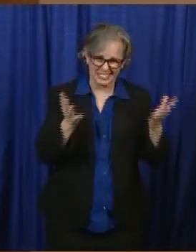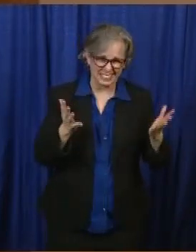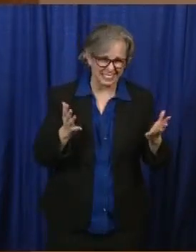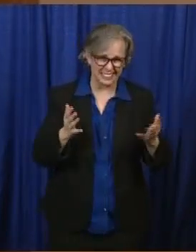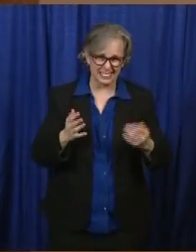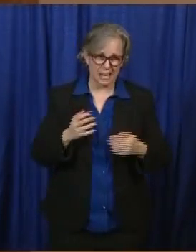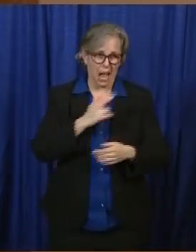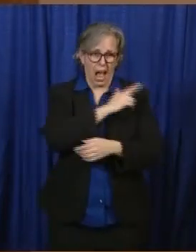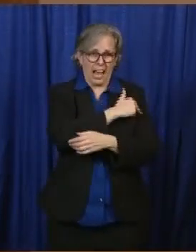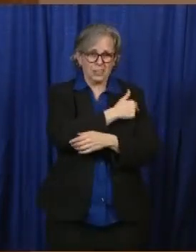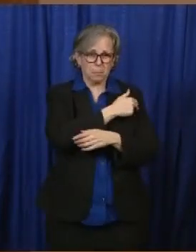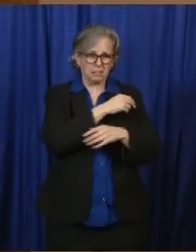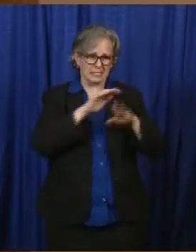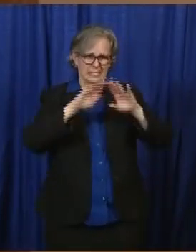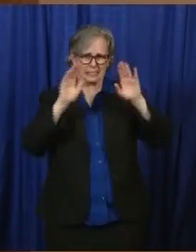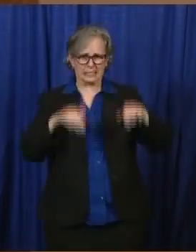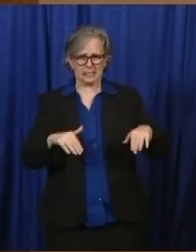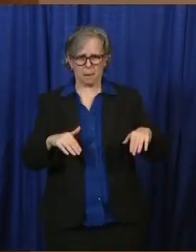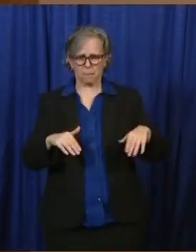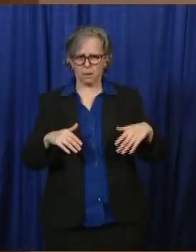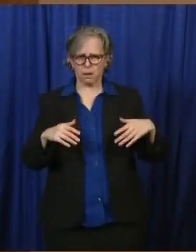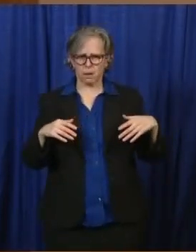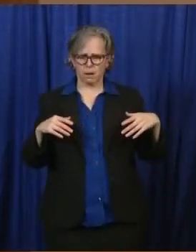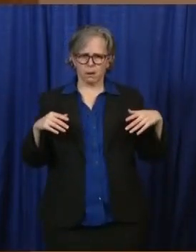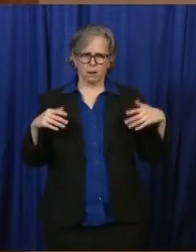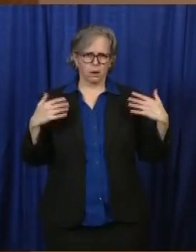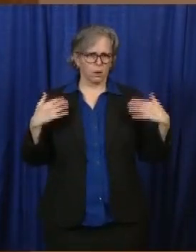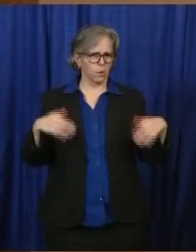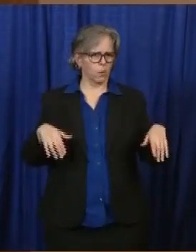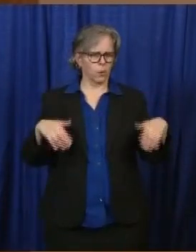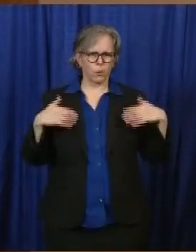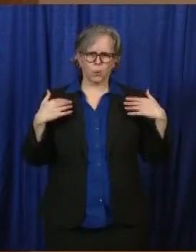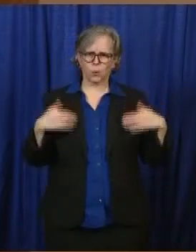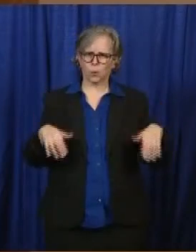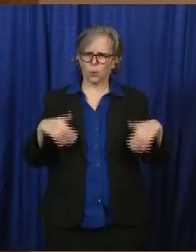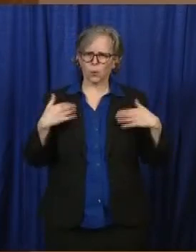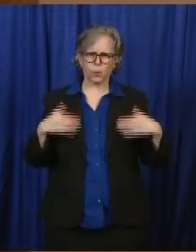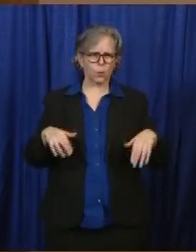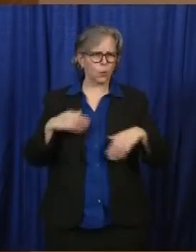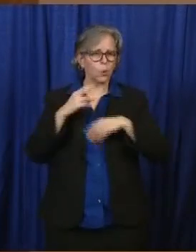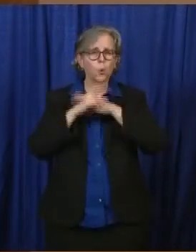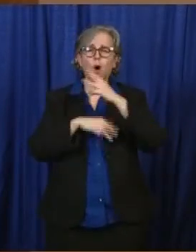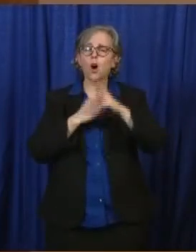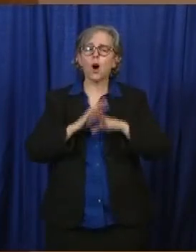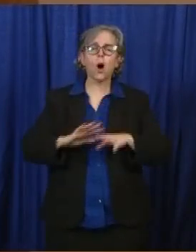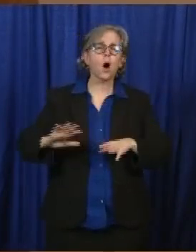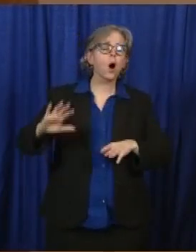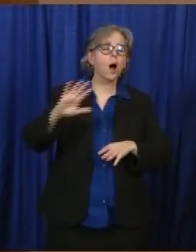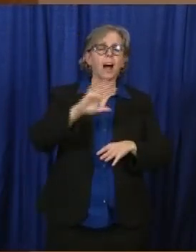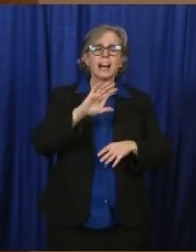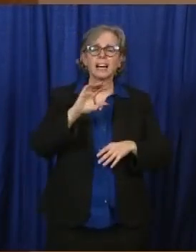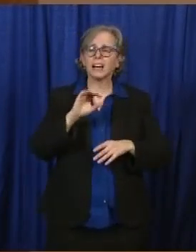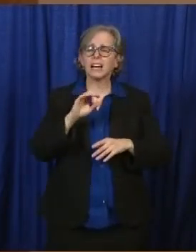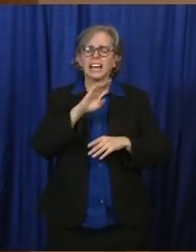BLUEPRINT FOR HOW THE HOSPITALS ARE ACTING. IN TRUTH, NO HOSPITAL SYSTEM IN